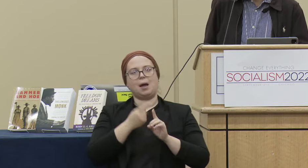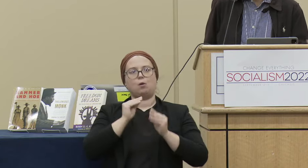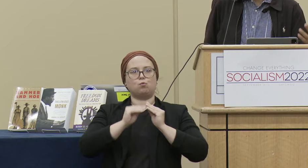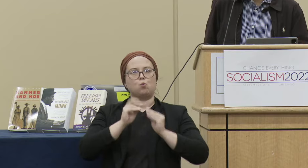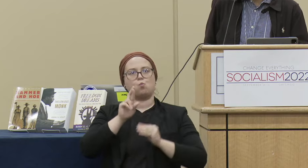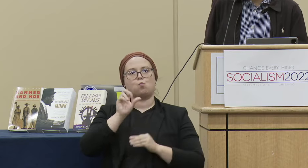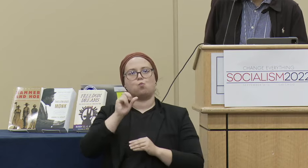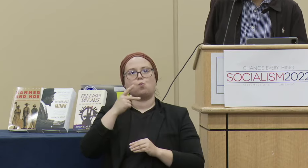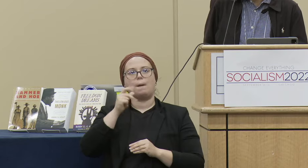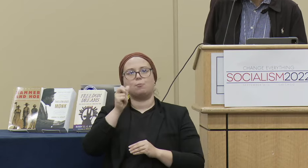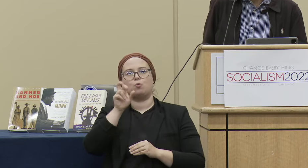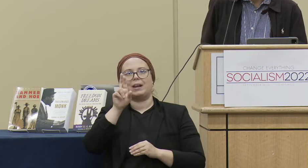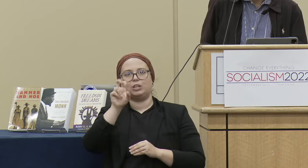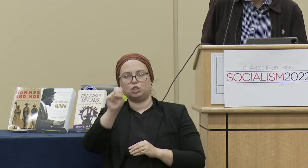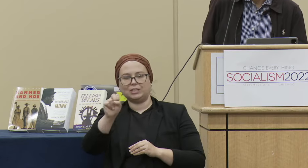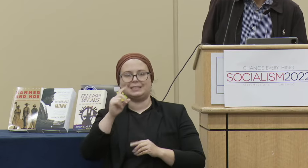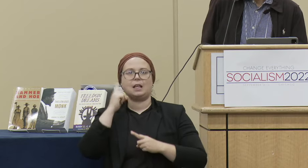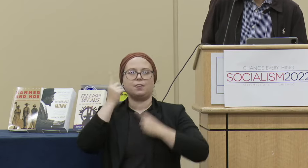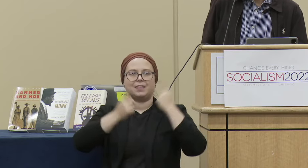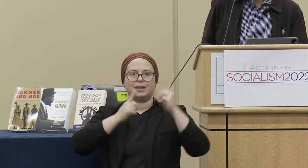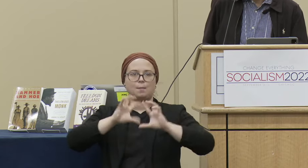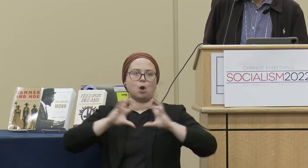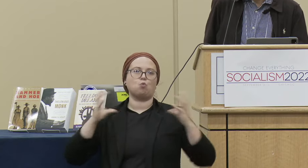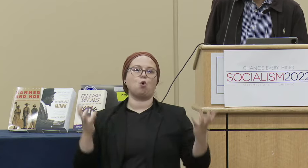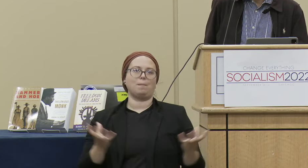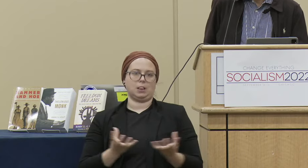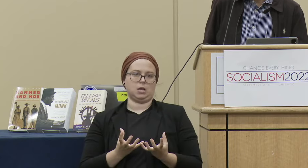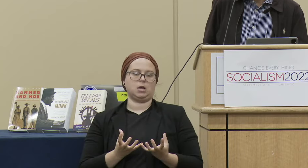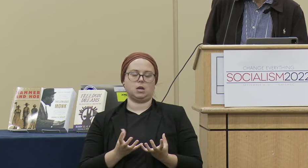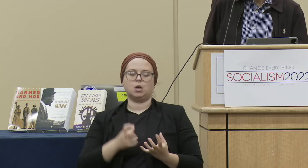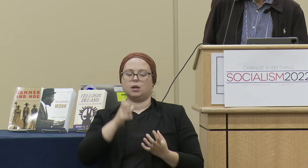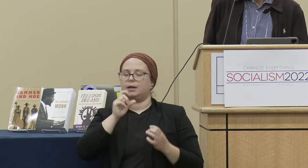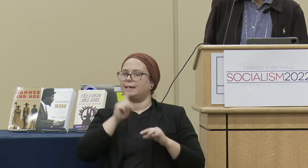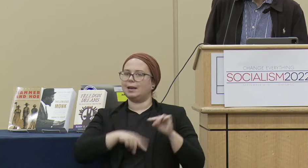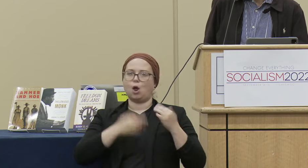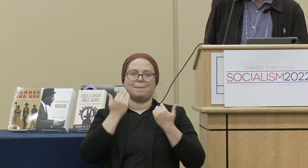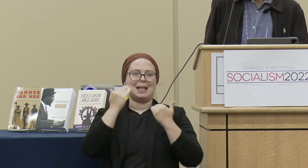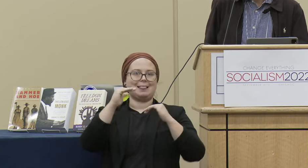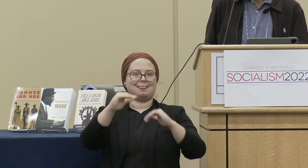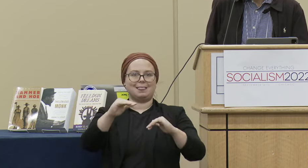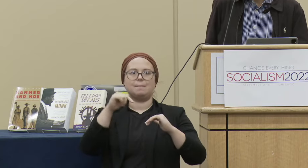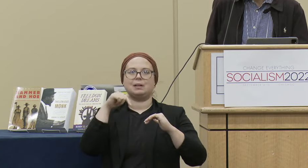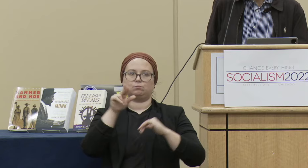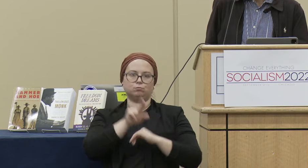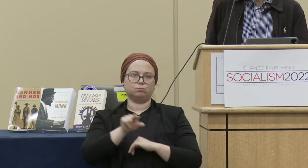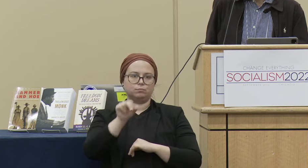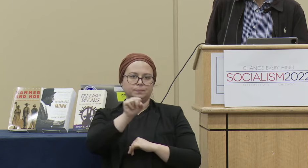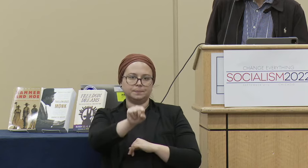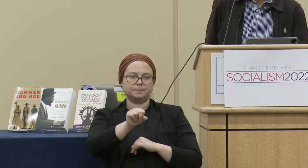about reconsidering reparations, he's also thinking globally. We have to think about globally. Cannot be